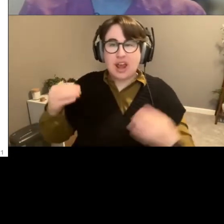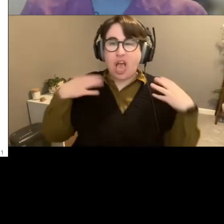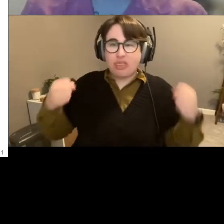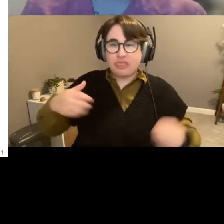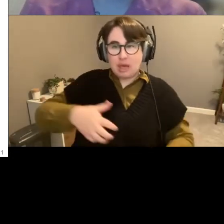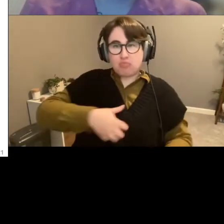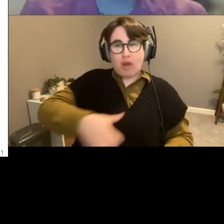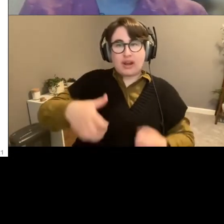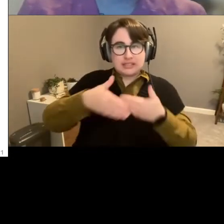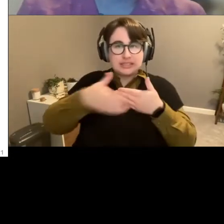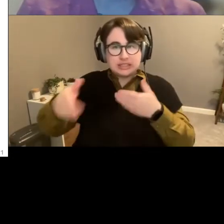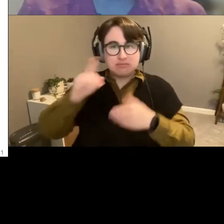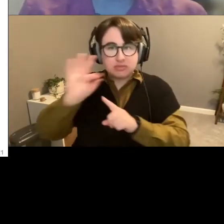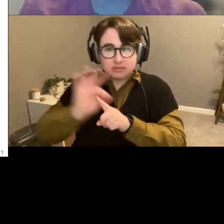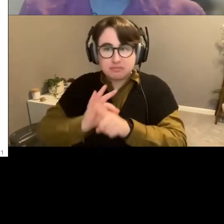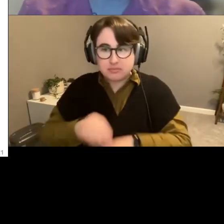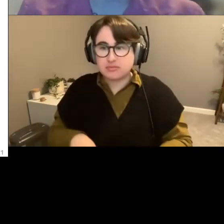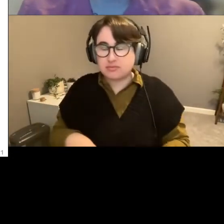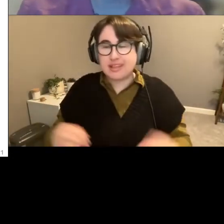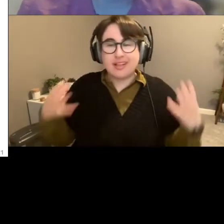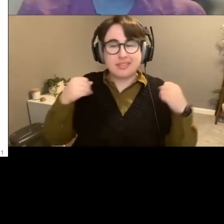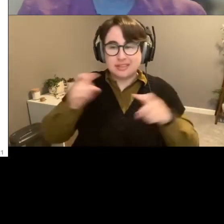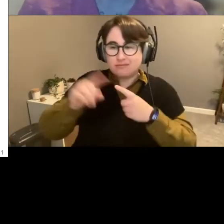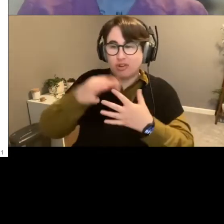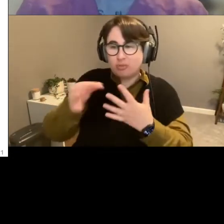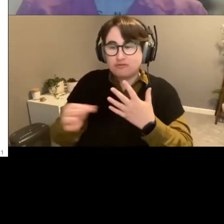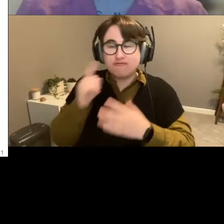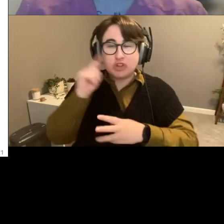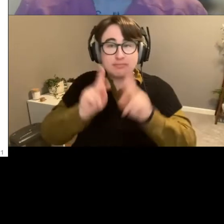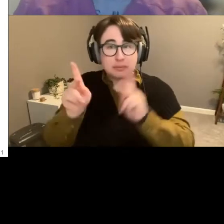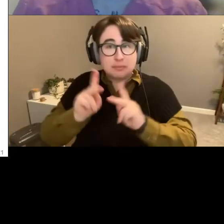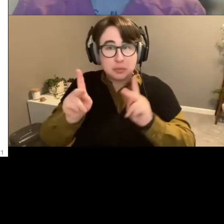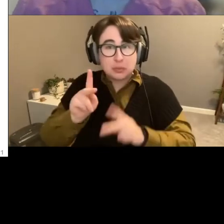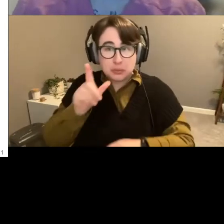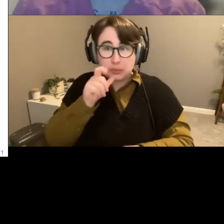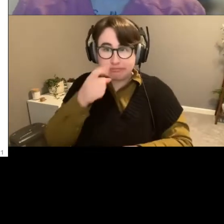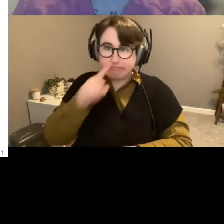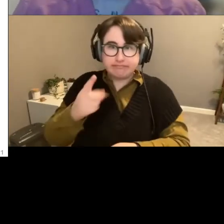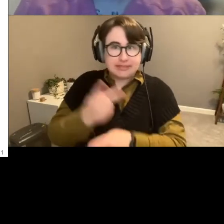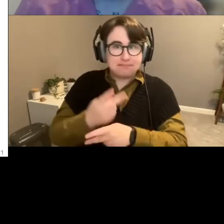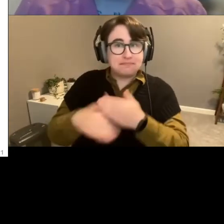and parenthood options that can exist for folks. These are not specific